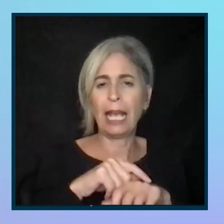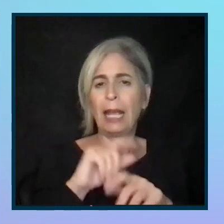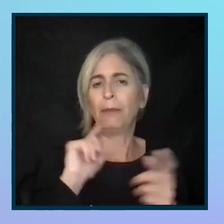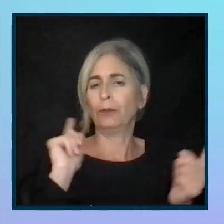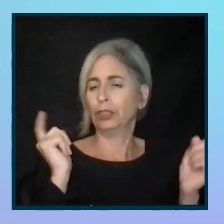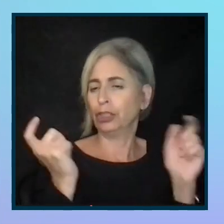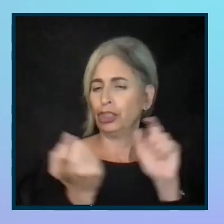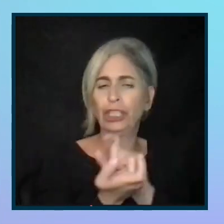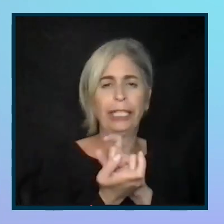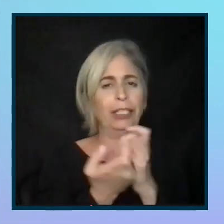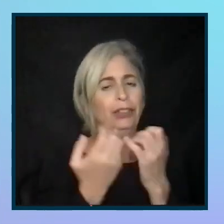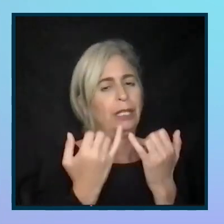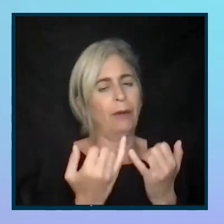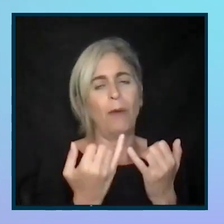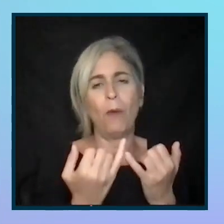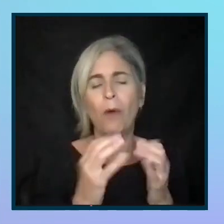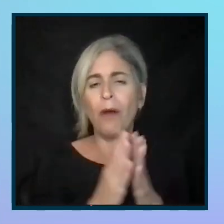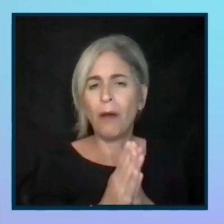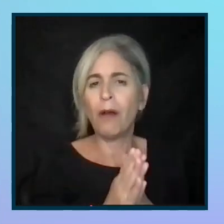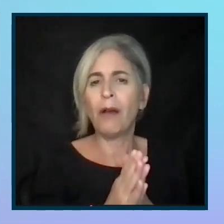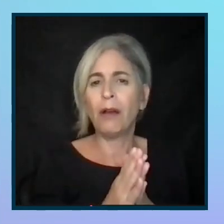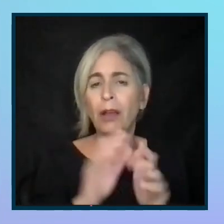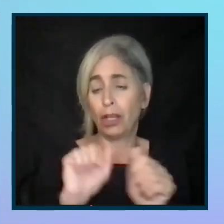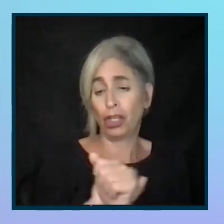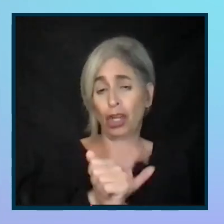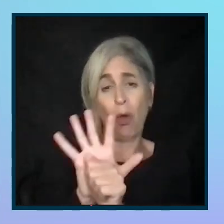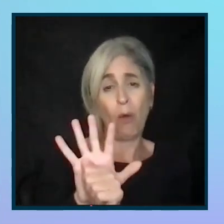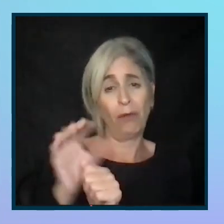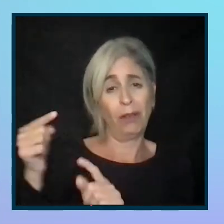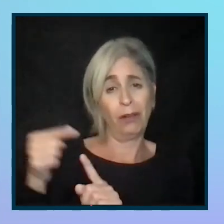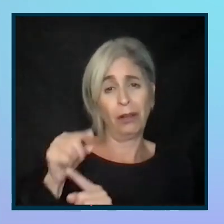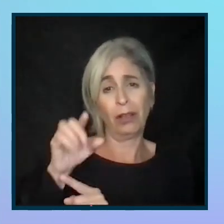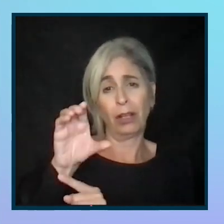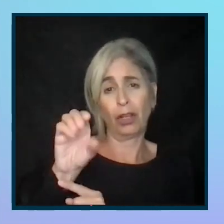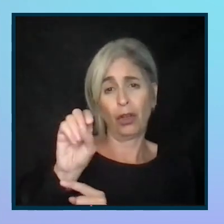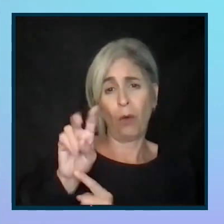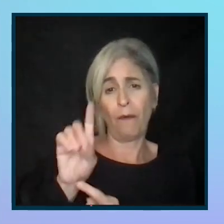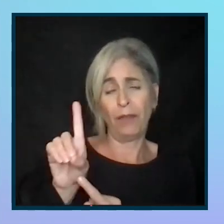And COVID and a shift to a remote has taken accessibility